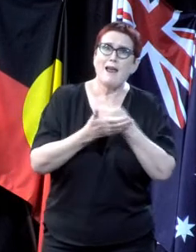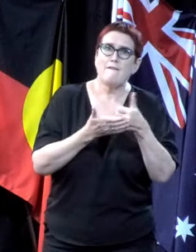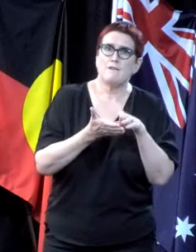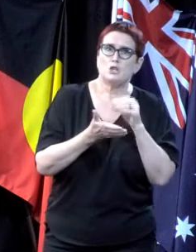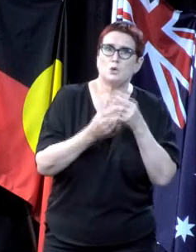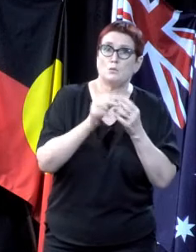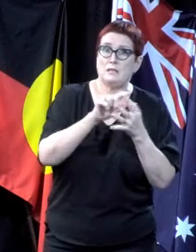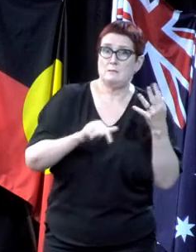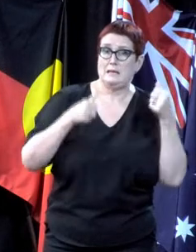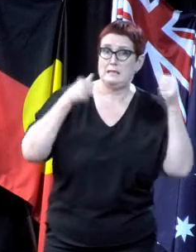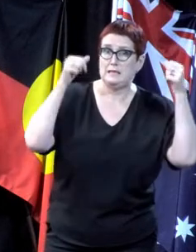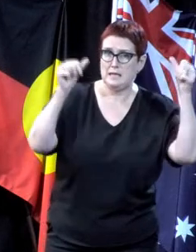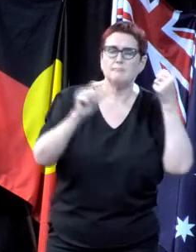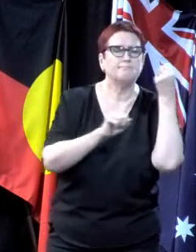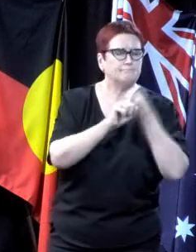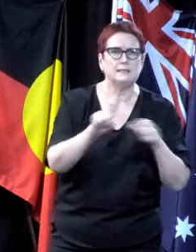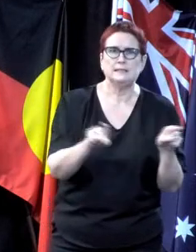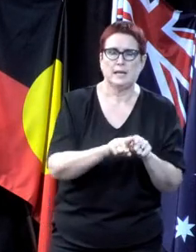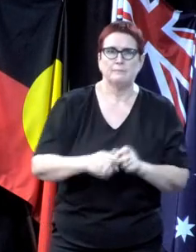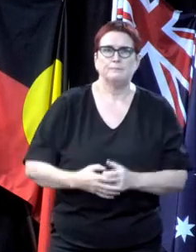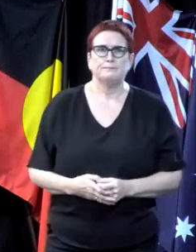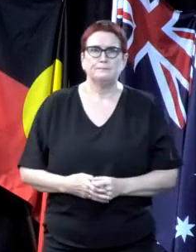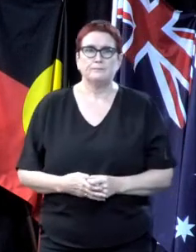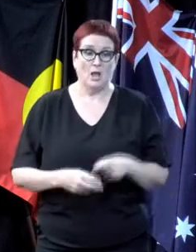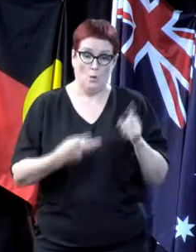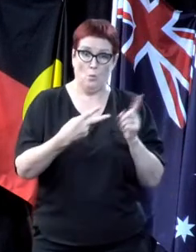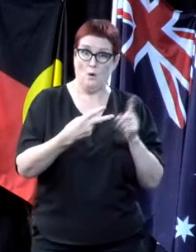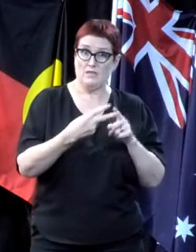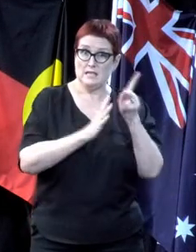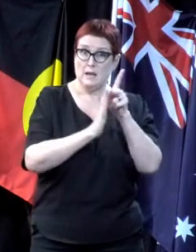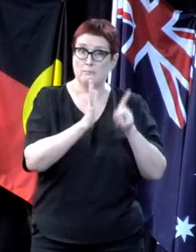I will celebrate when the latter policy statement is totally subsumed within the first.